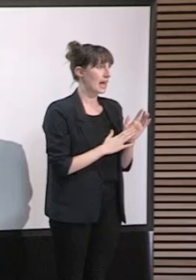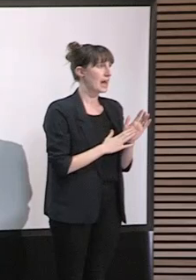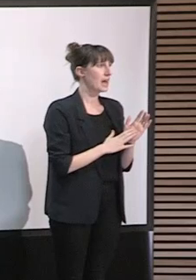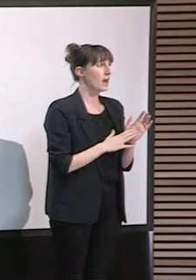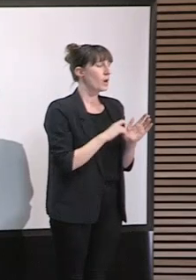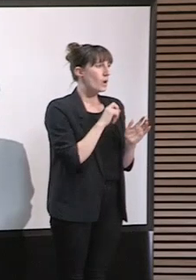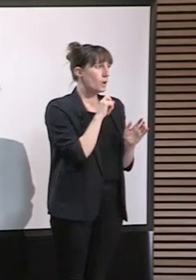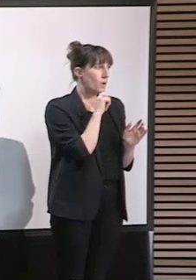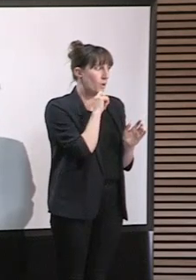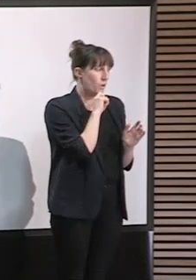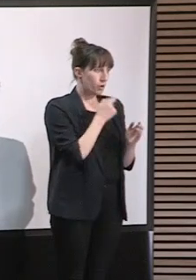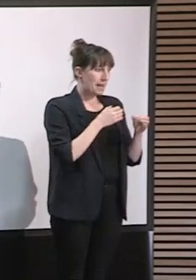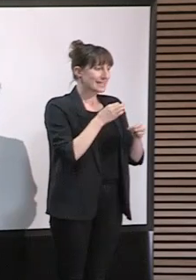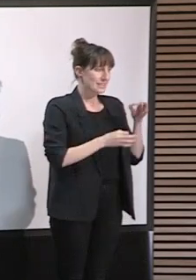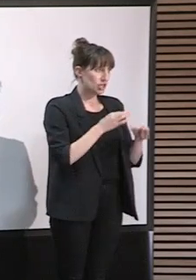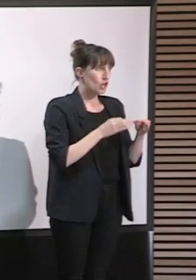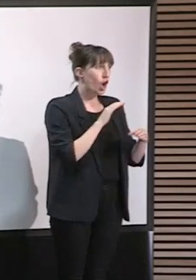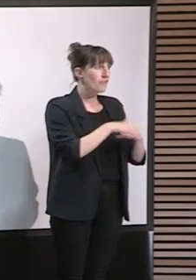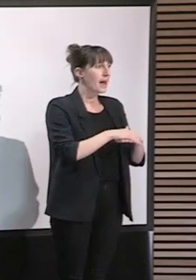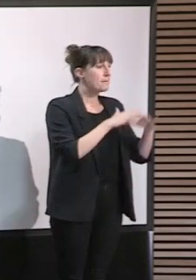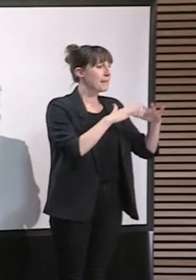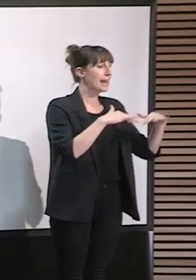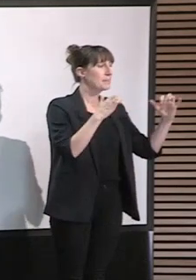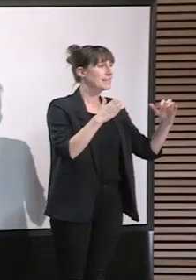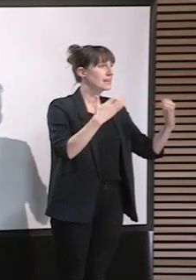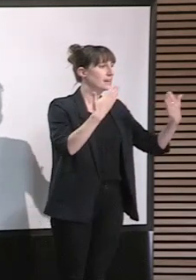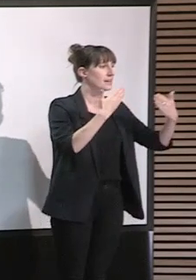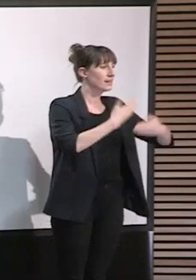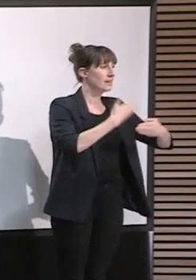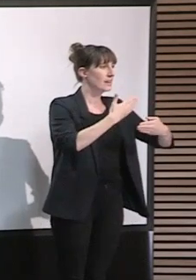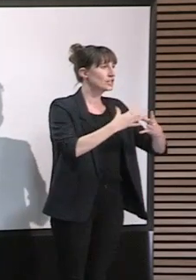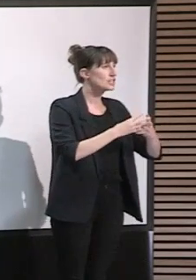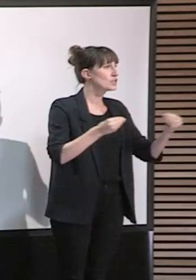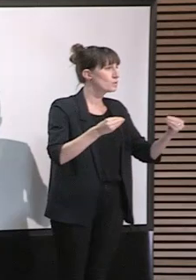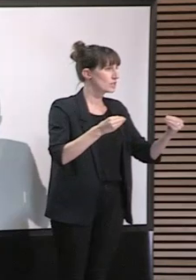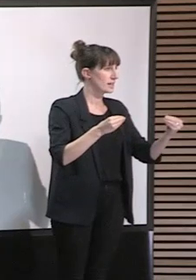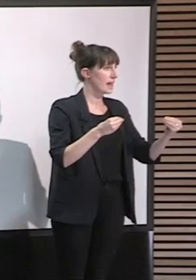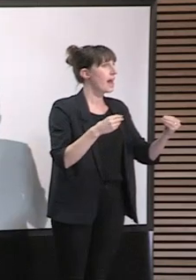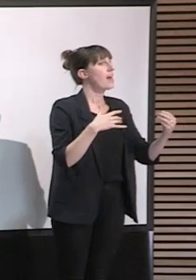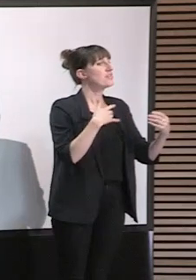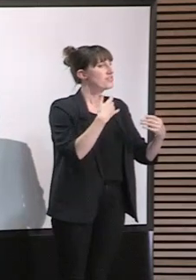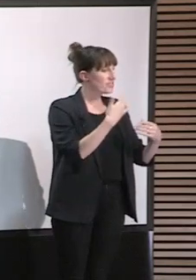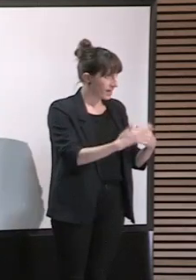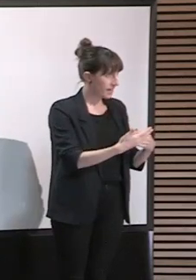the Prime Minister has to make is whether or not to allow the dissolution of Parliament to go ahead on Monday F that